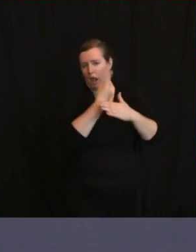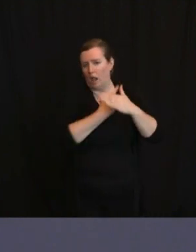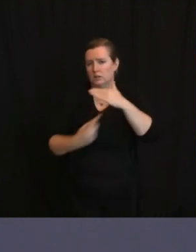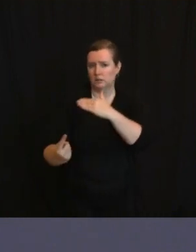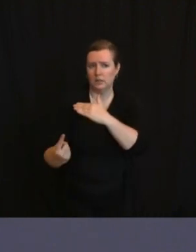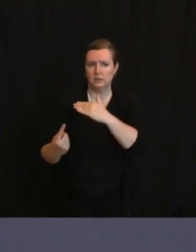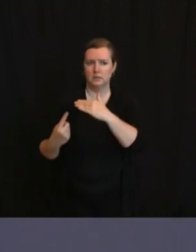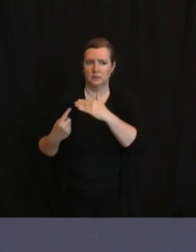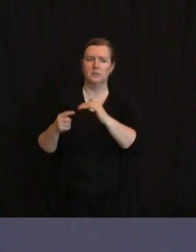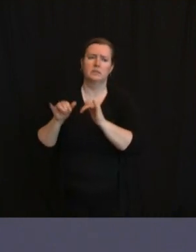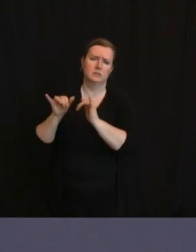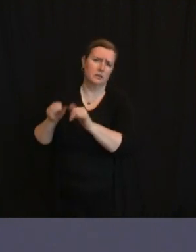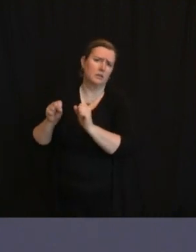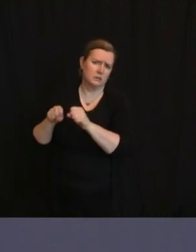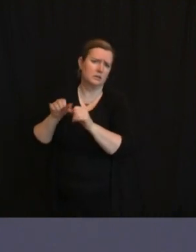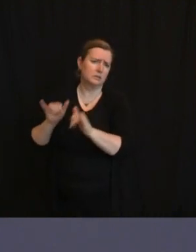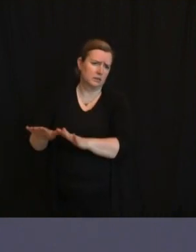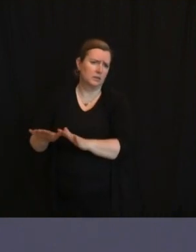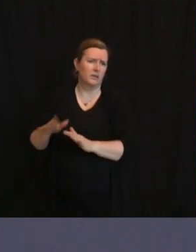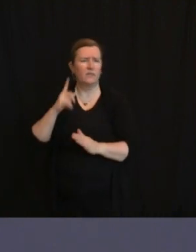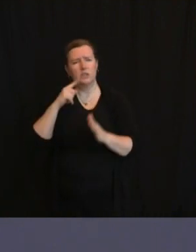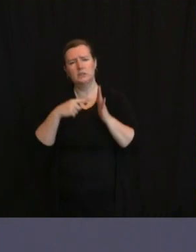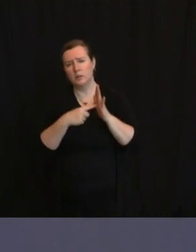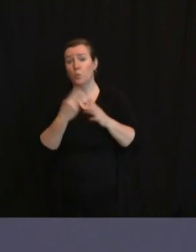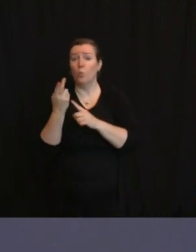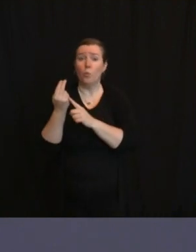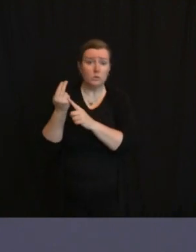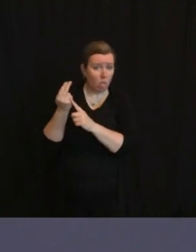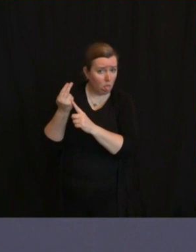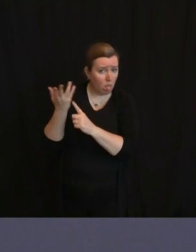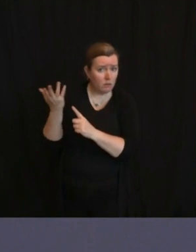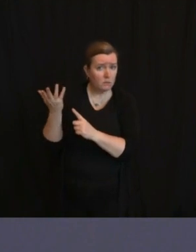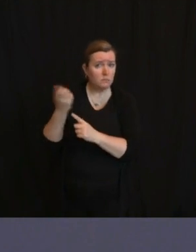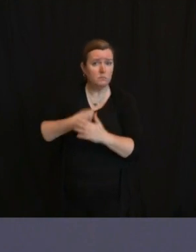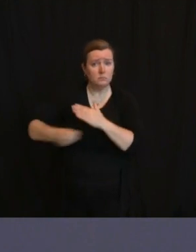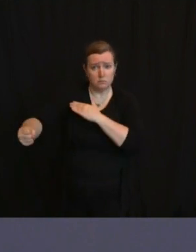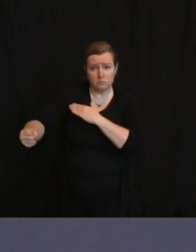WENT INTO IDENTIFY LOCATIONS FOR FOLKS TO HEAD TO.